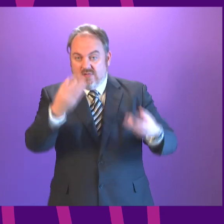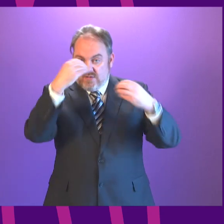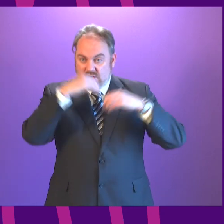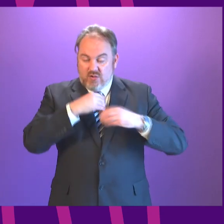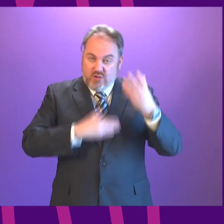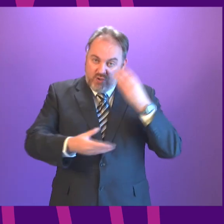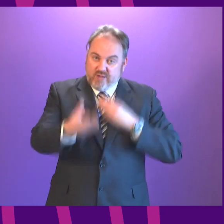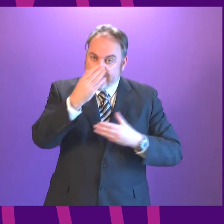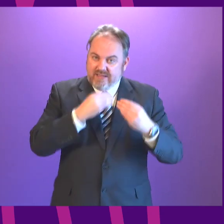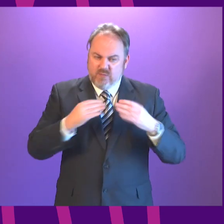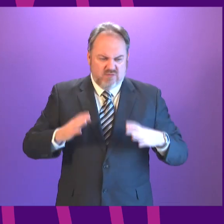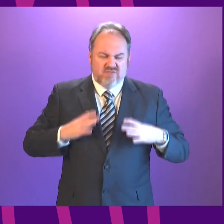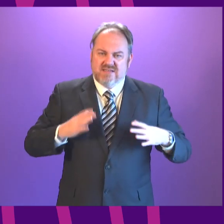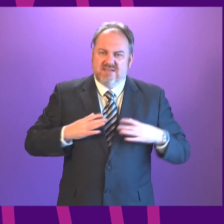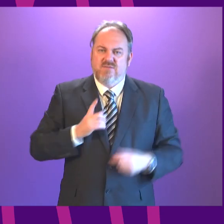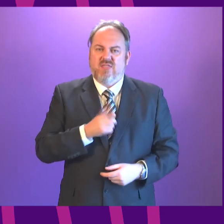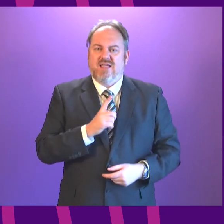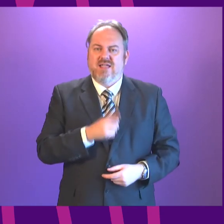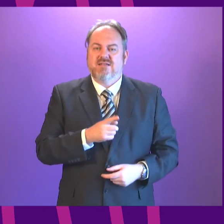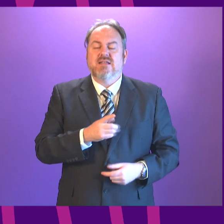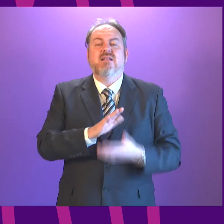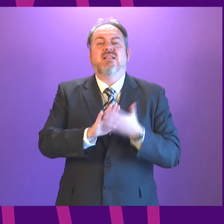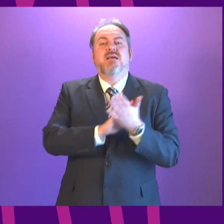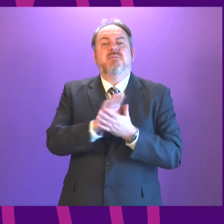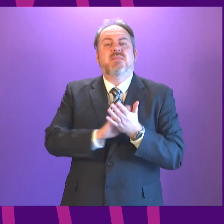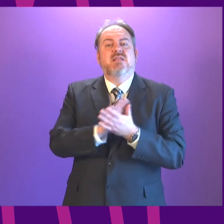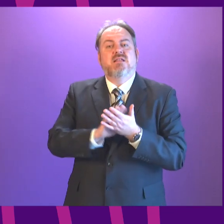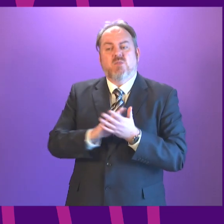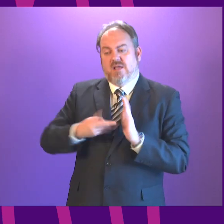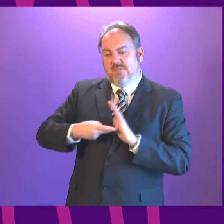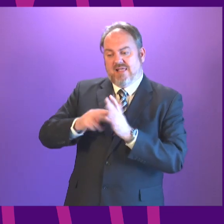uncertainty about the new strain. We will have arrangements for blended learning for